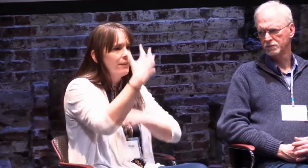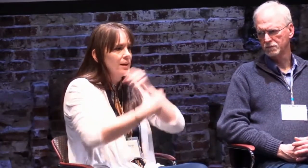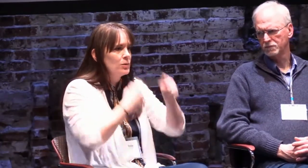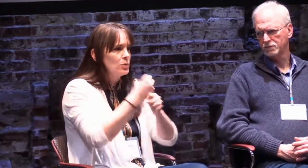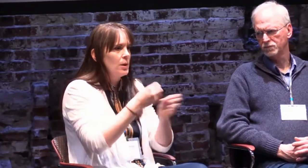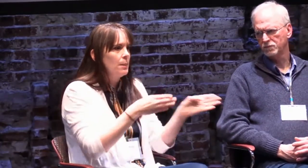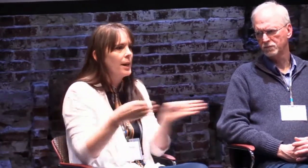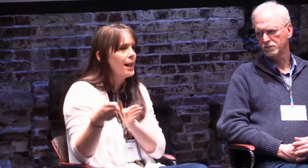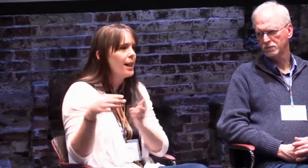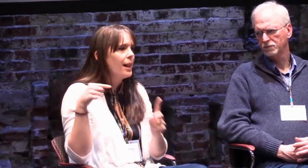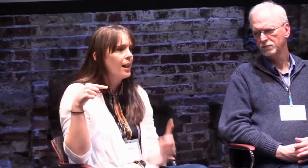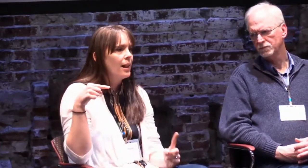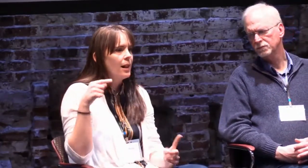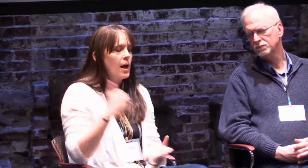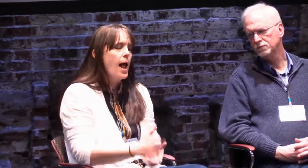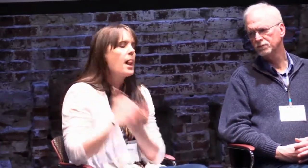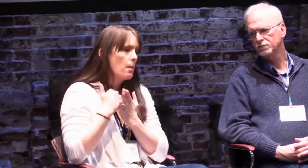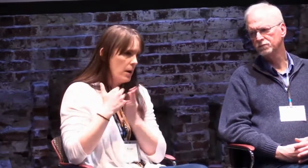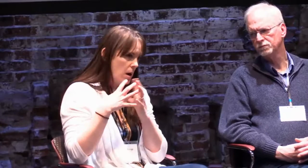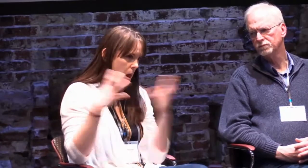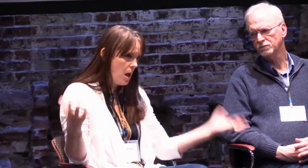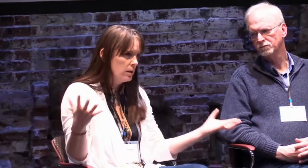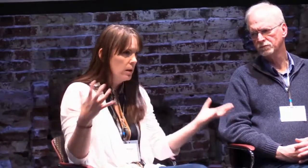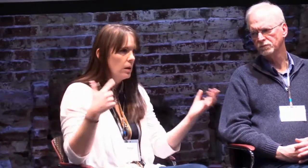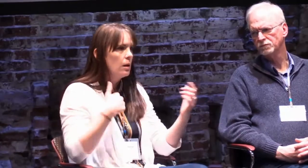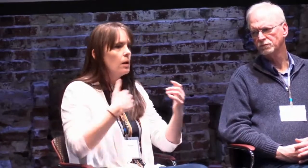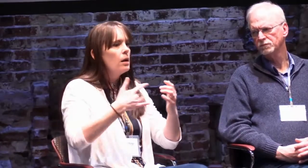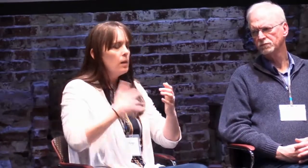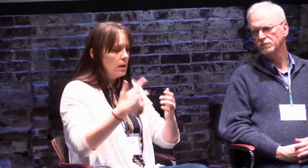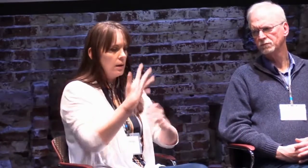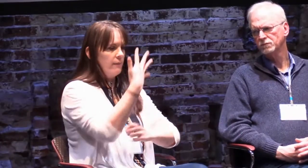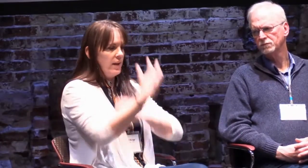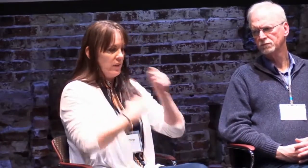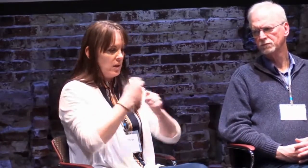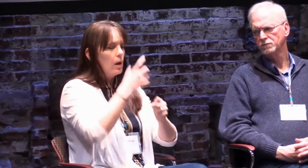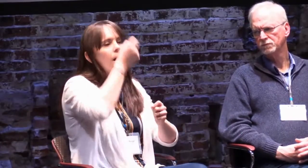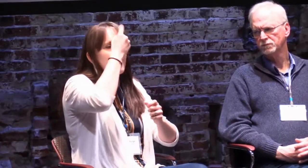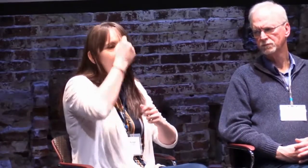I like business plans. I like getting things down on paper. I'm a dotted I, crossed T kind of person.